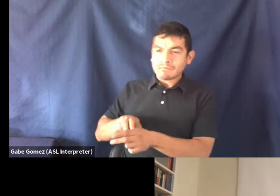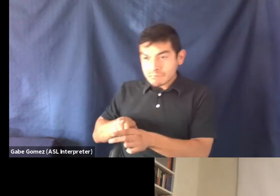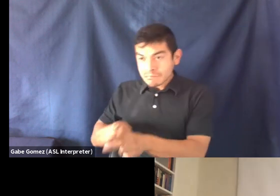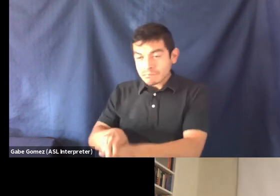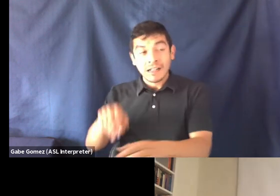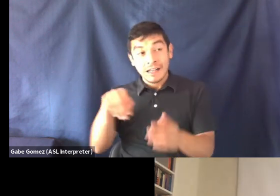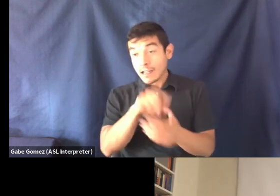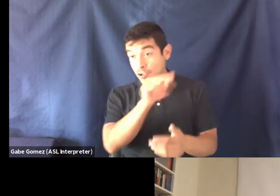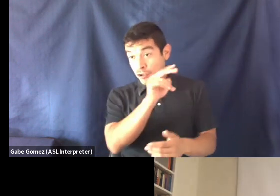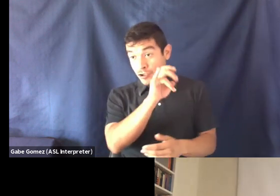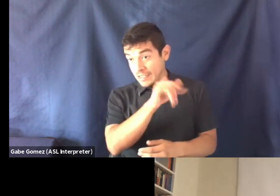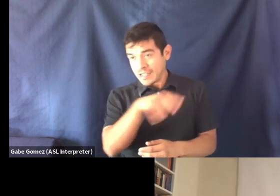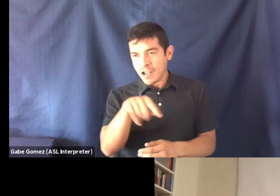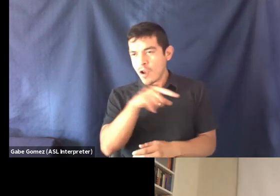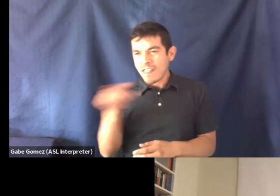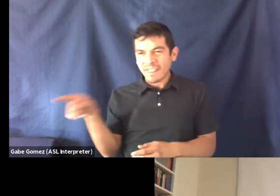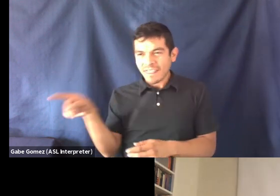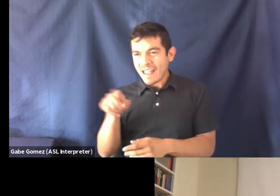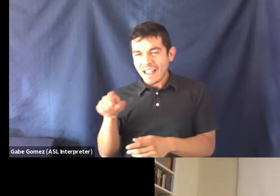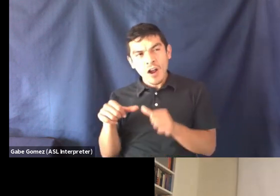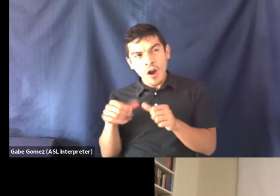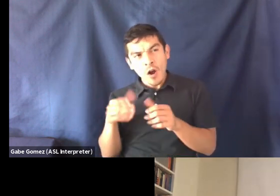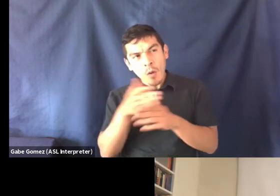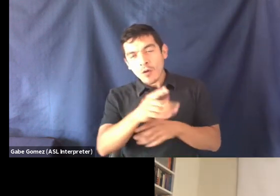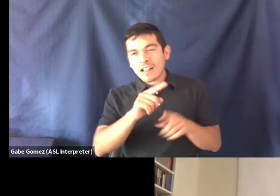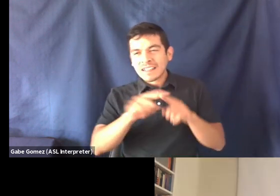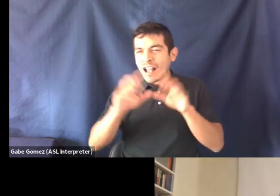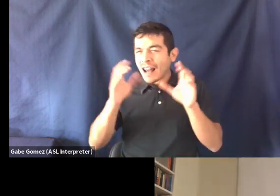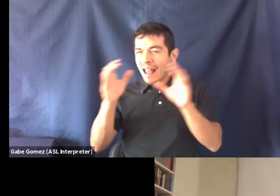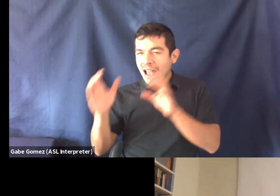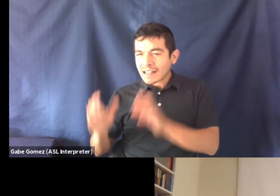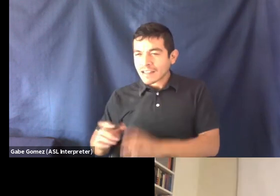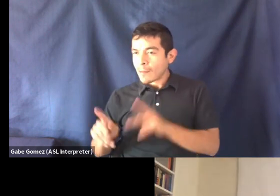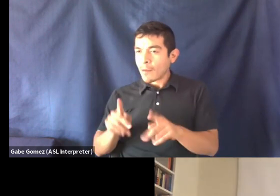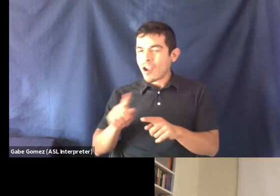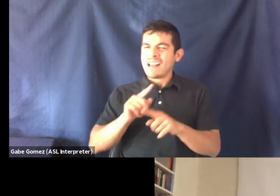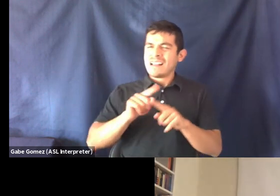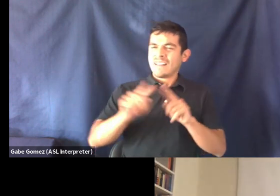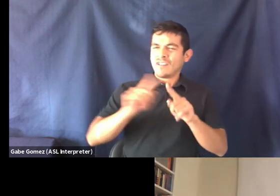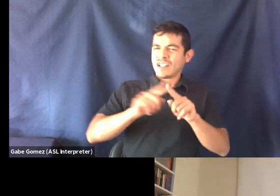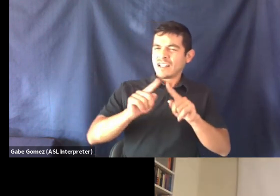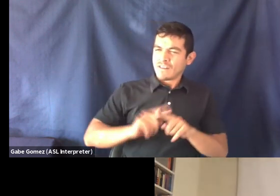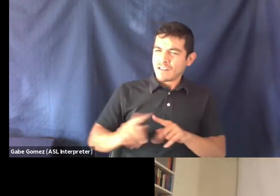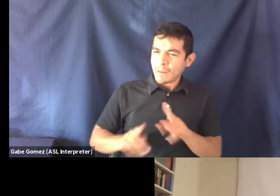in Istanbul, they traverse different classes of people, different genders of people, different ethnicities of people.